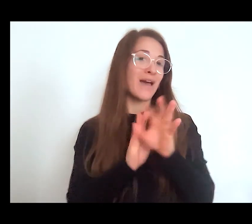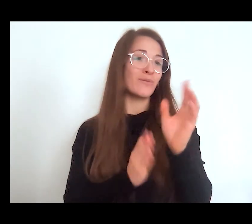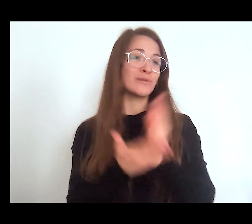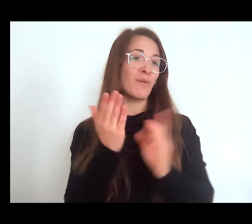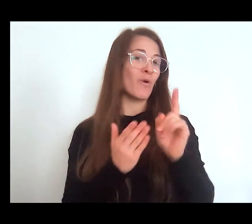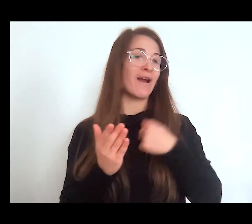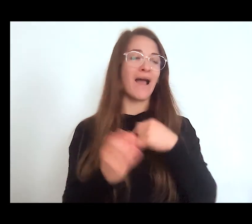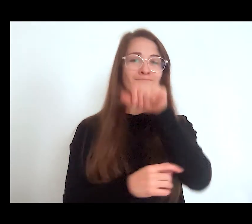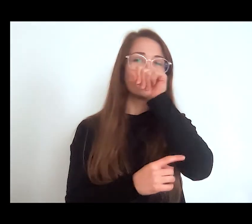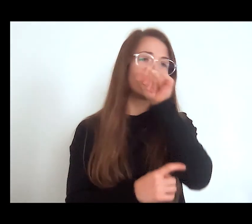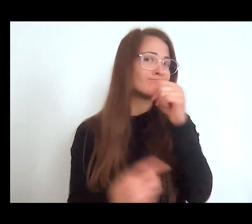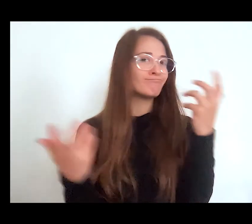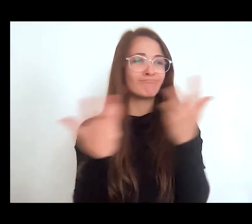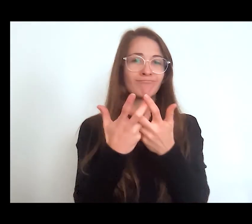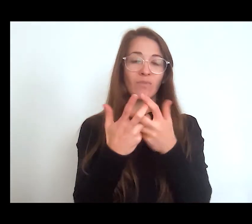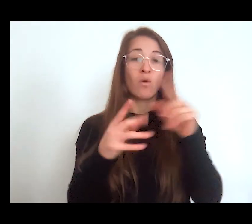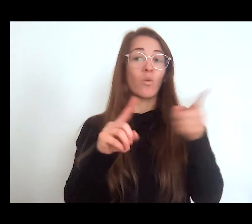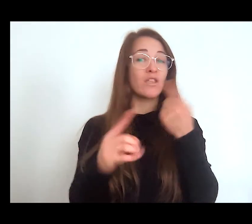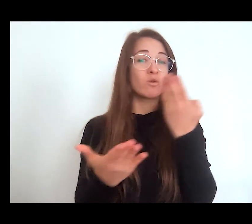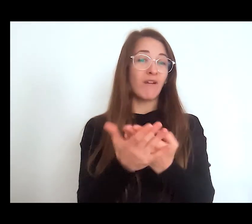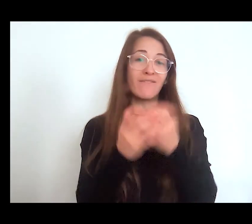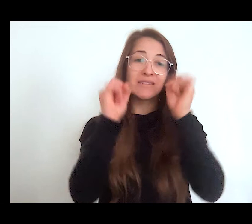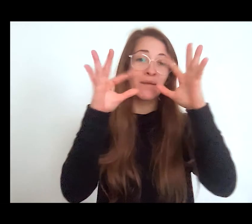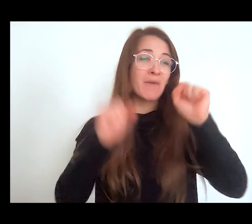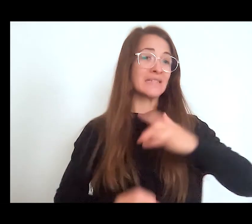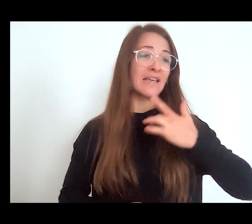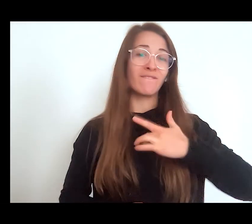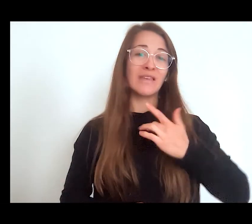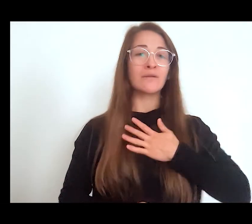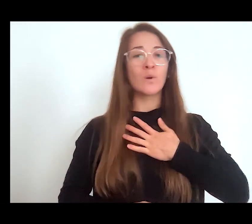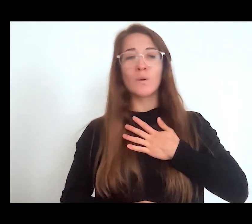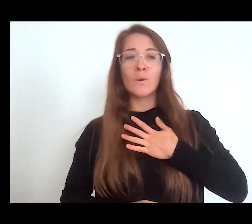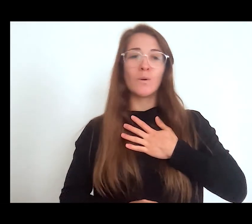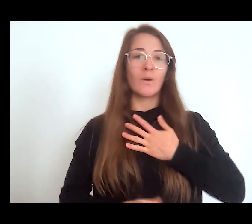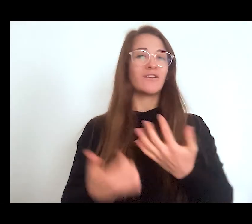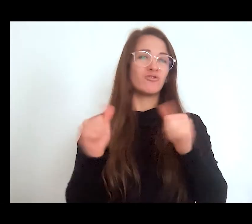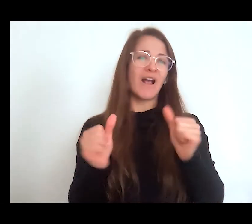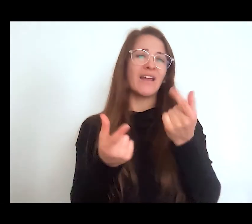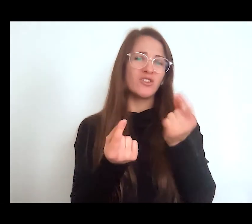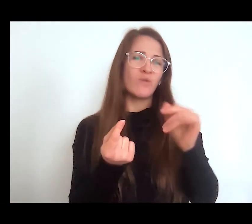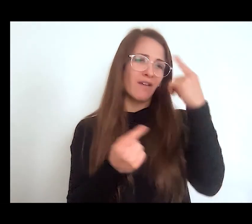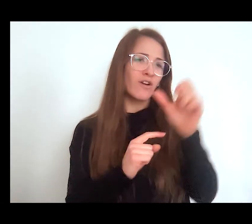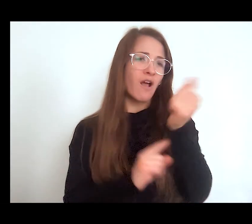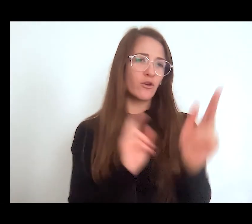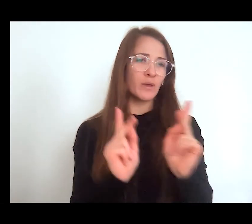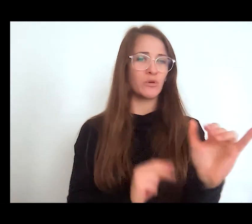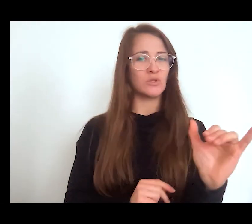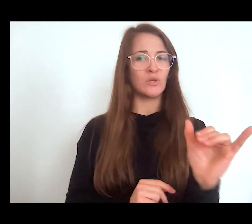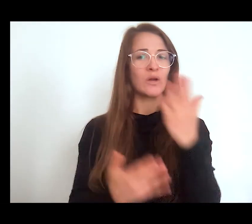I FOUND SOMEWHERE WHERE I LOVE TO BE AND WHEN YOU GET THERE IT IS AN AMAZING FEELING.